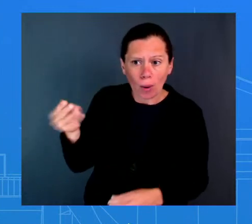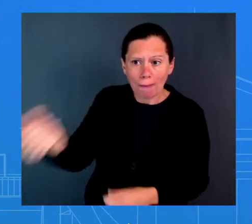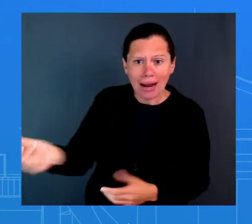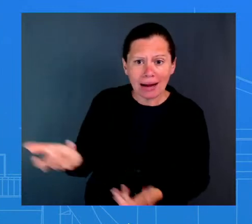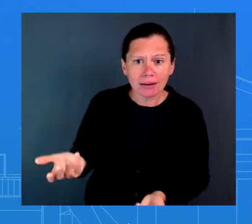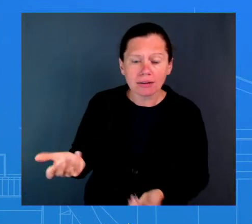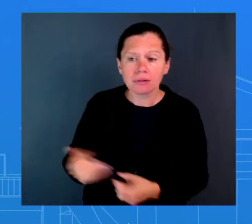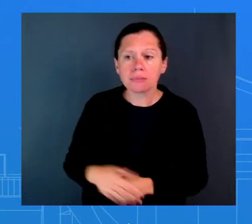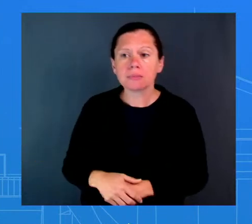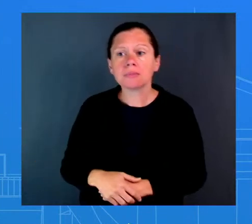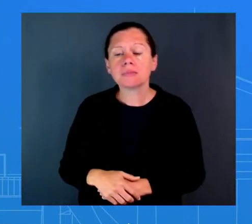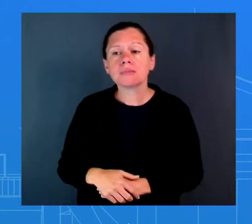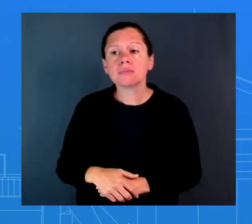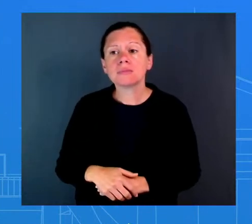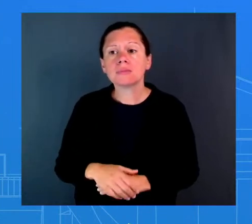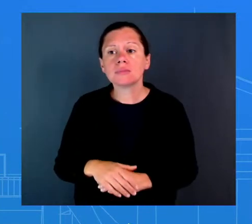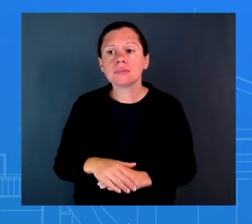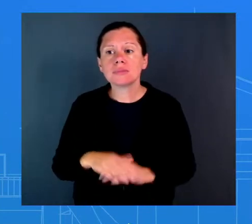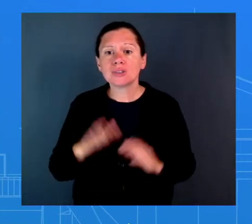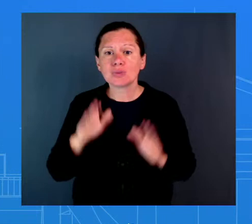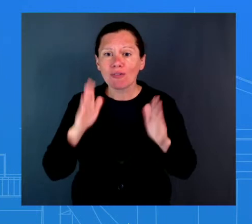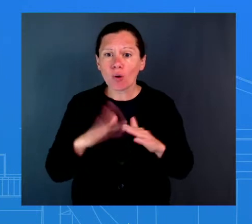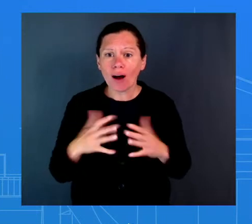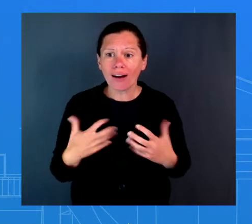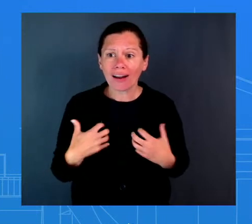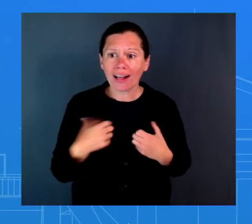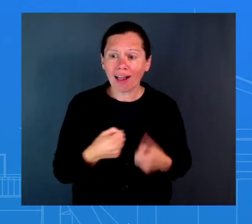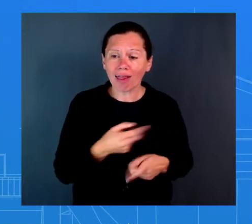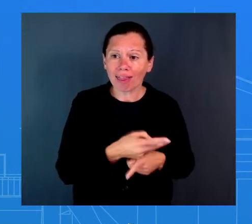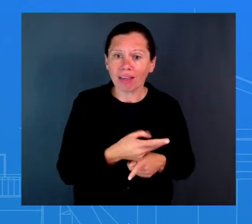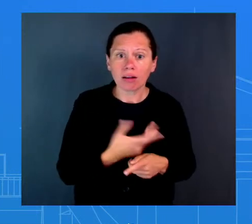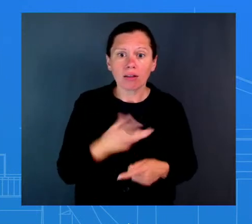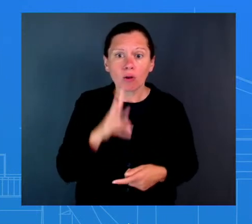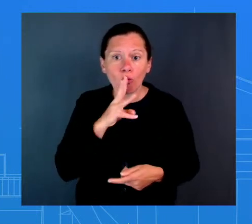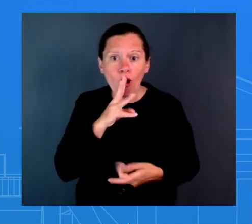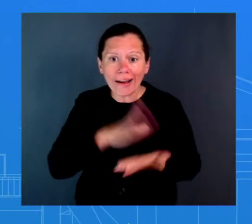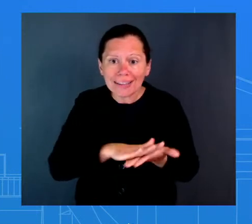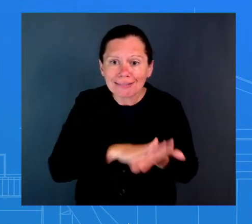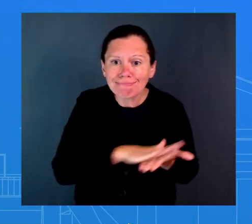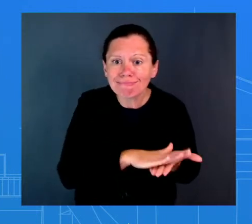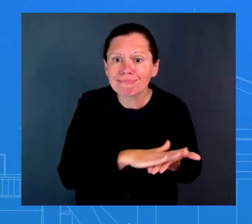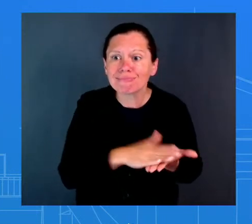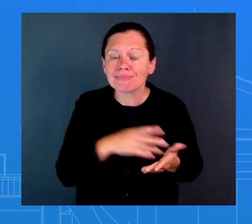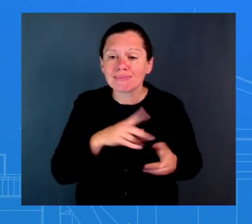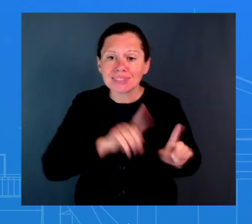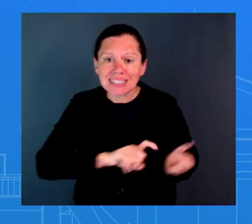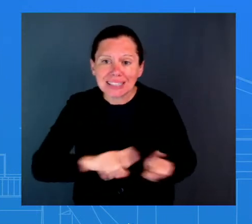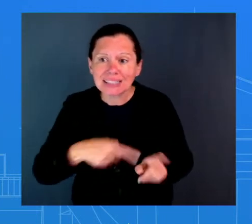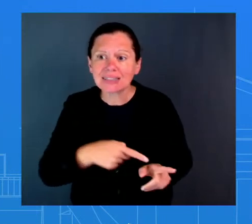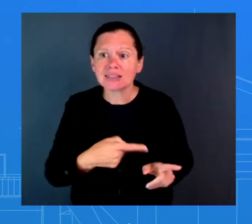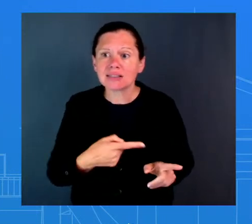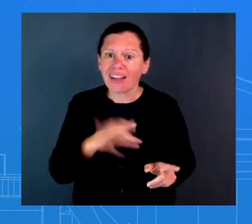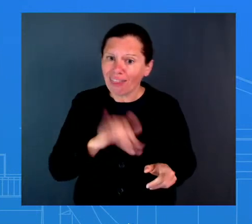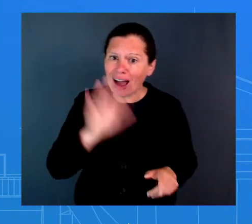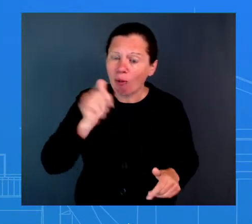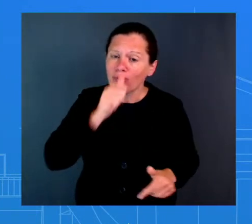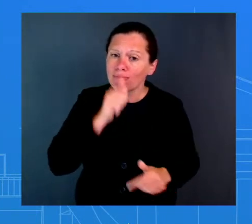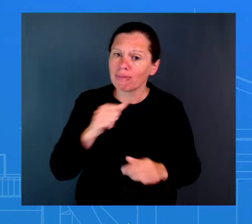and drinking water inspections would stop. Hurt small businesses. We're talking about SBA would not be able to approve new loans.